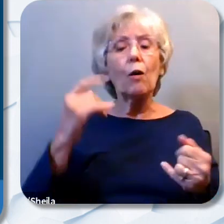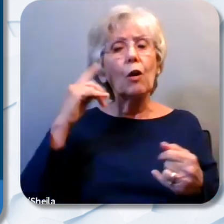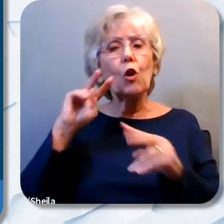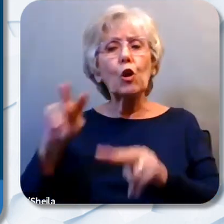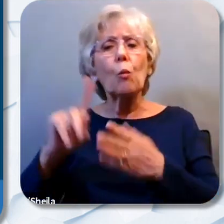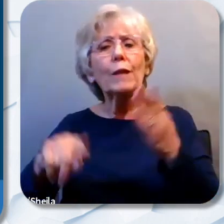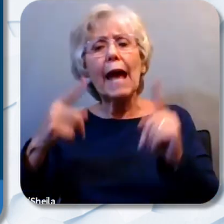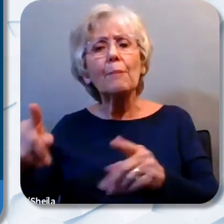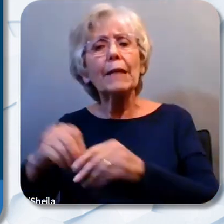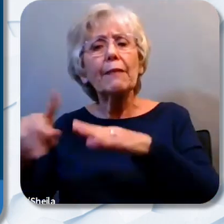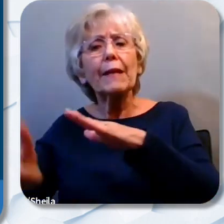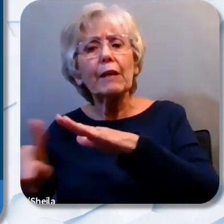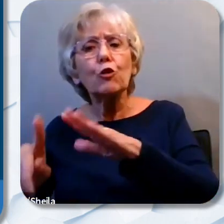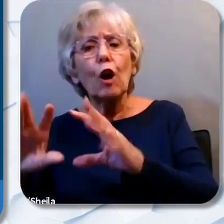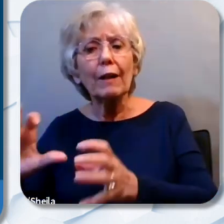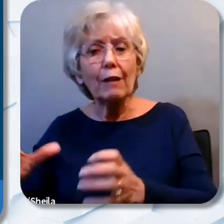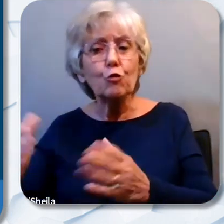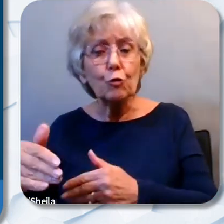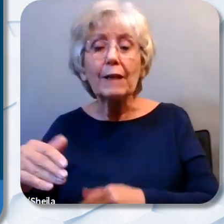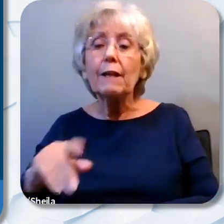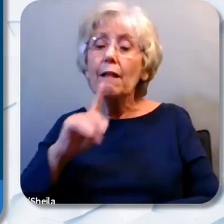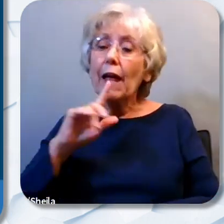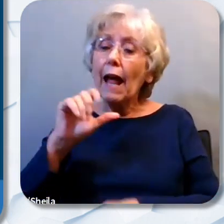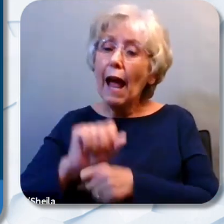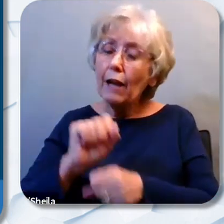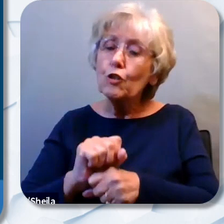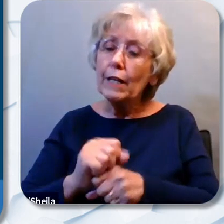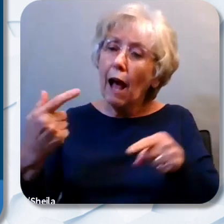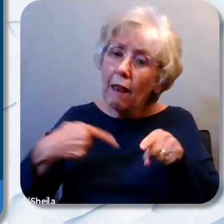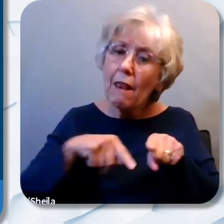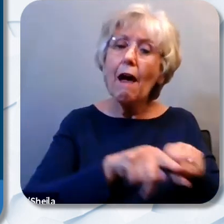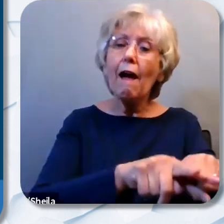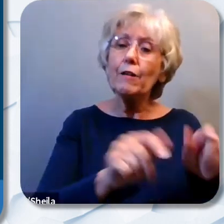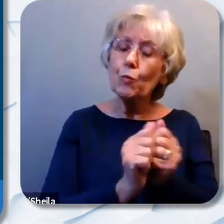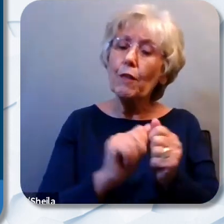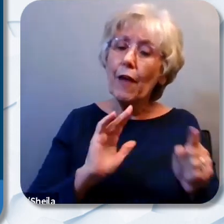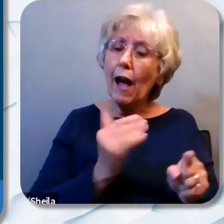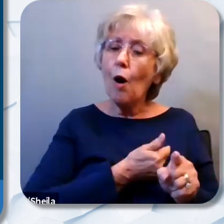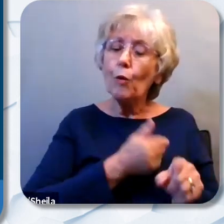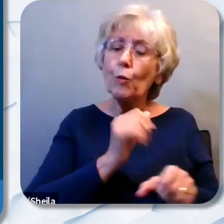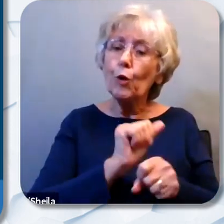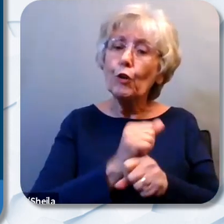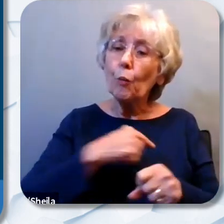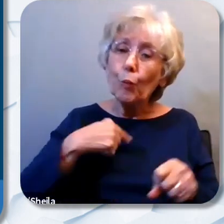kindergarten classroom that actually in actually aligns with our the work that we're doing with